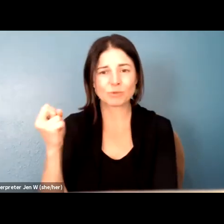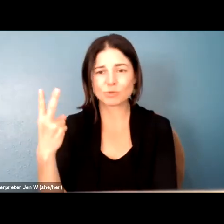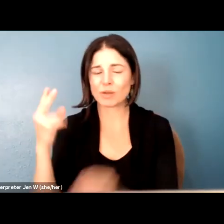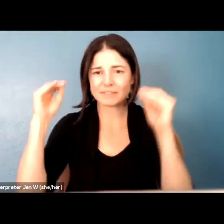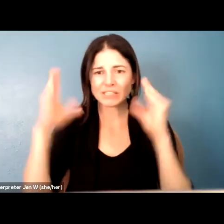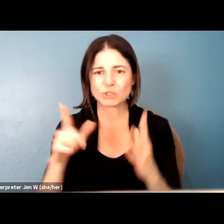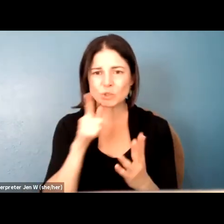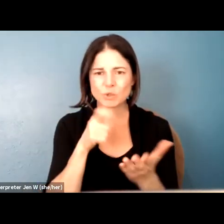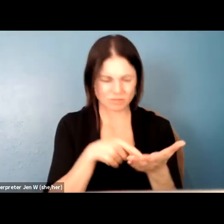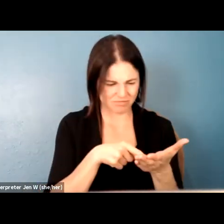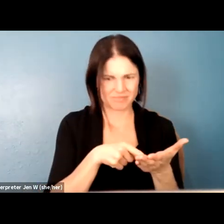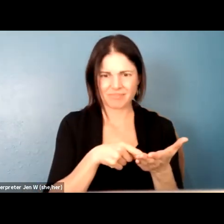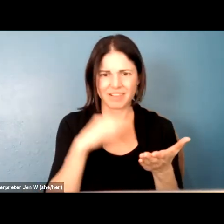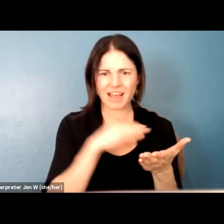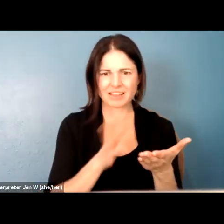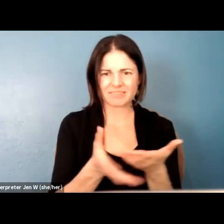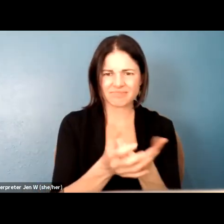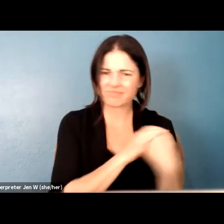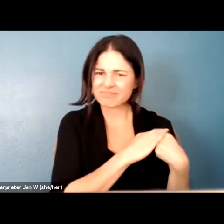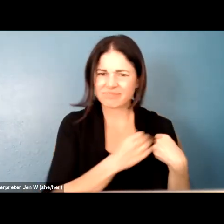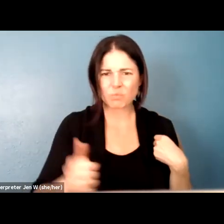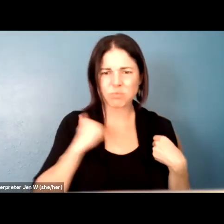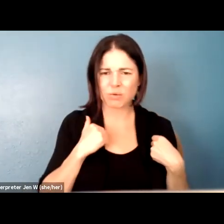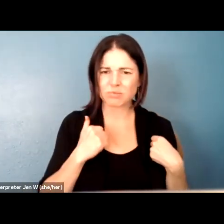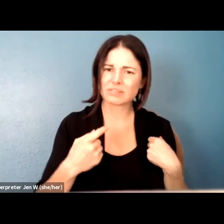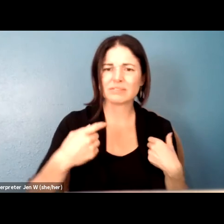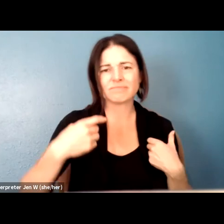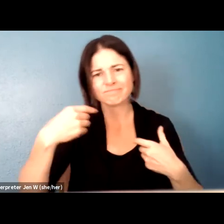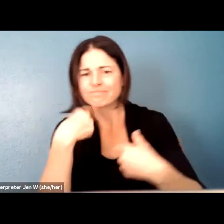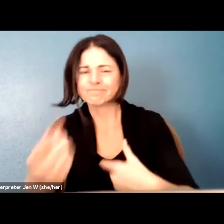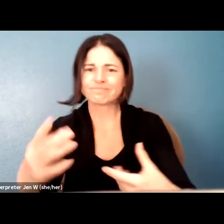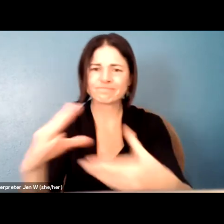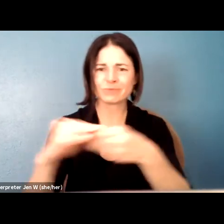their students. Yes, even kindergarteners are able to know